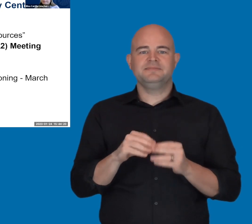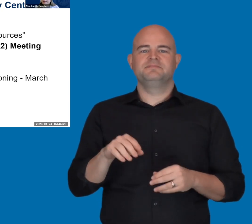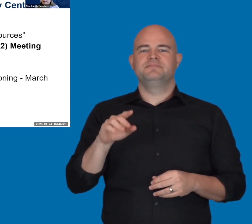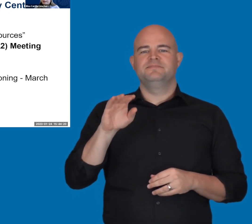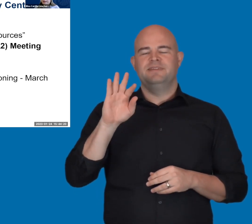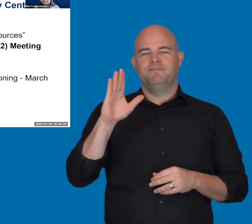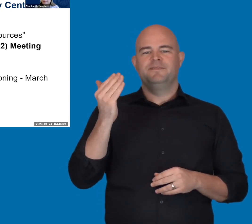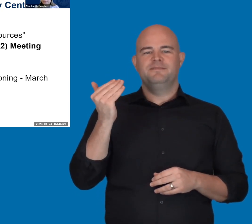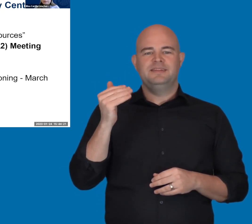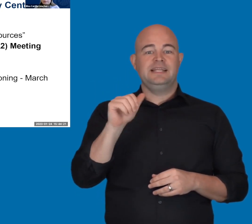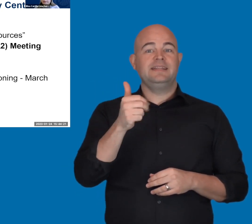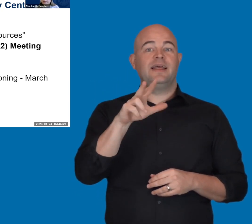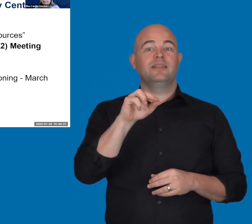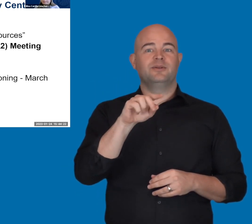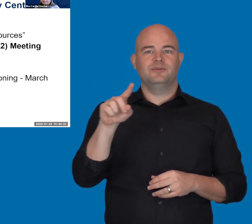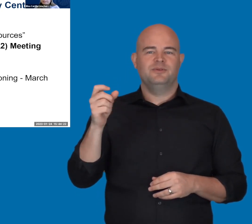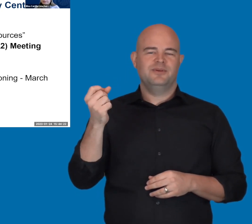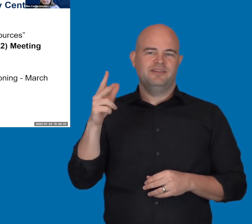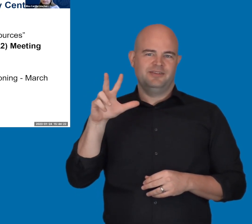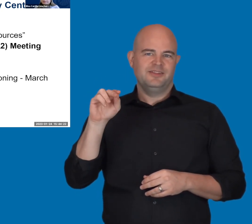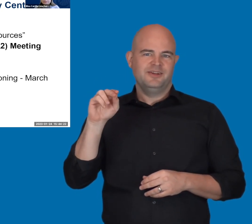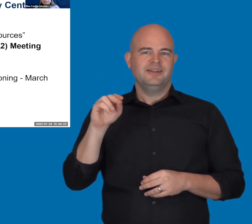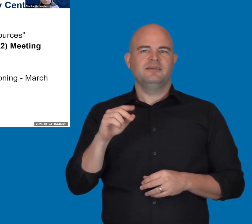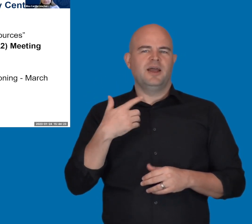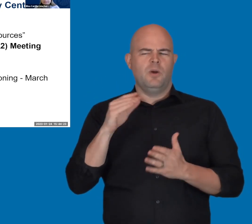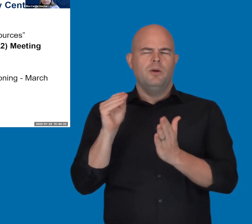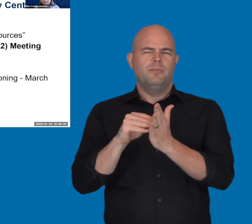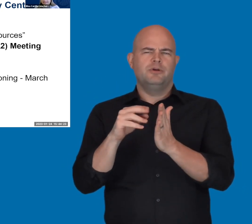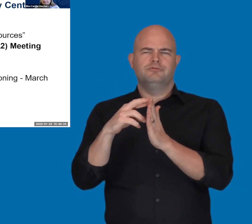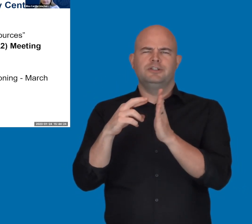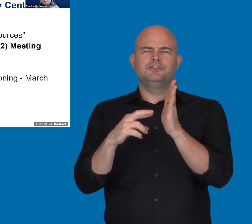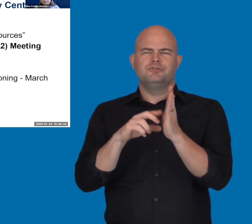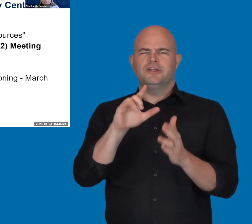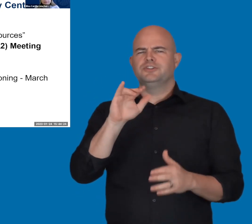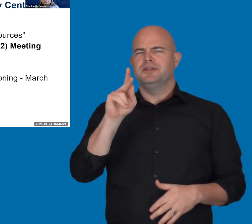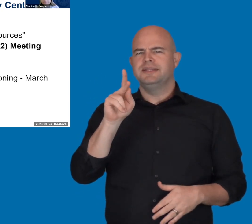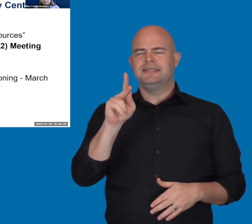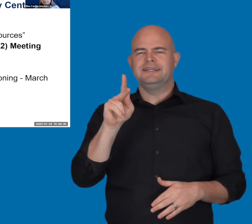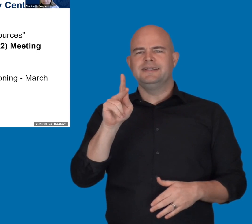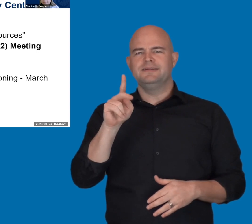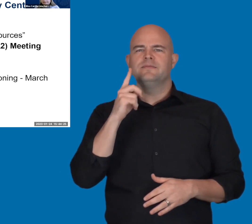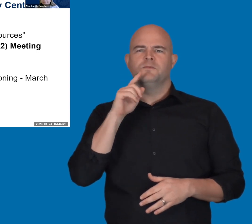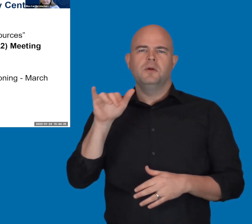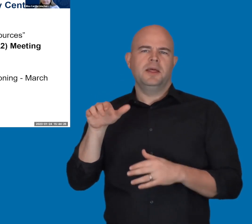So, that helps me and the people making media here significantly. And it also, like you said,